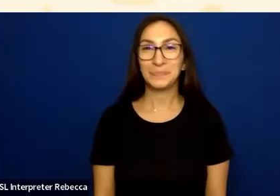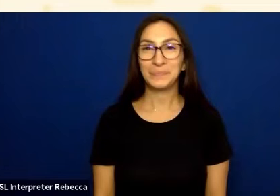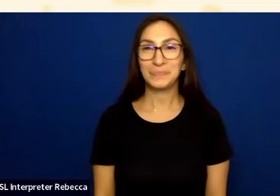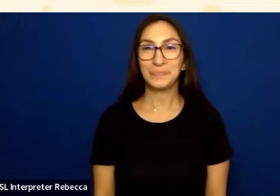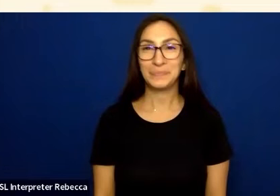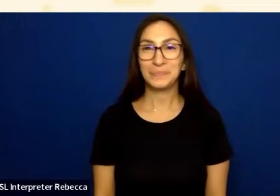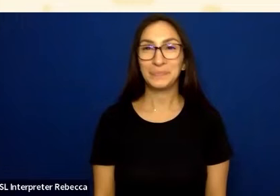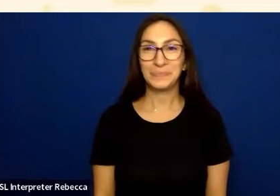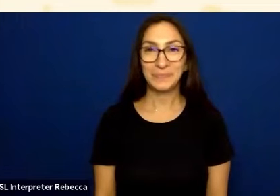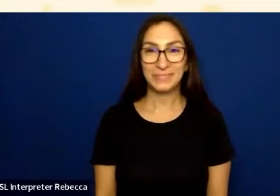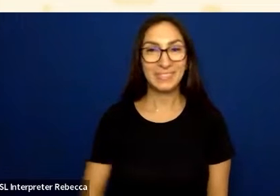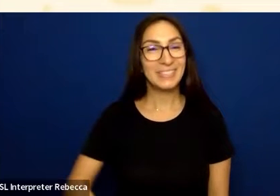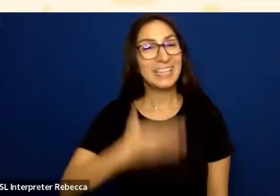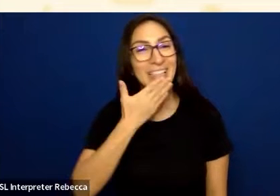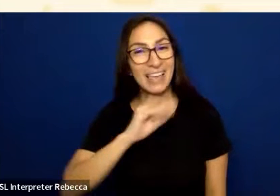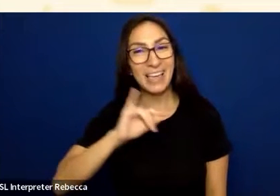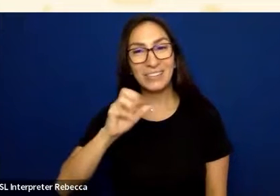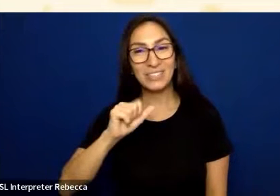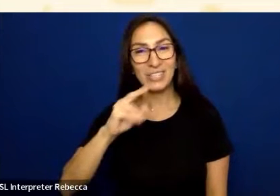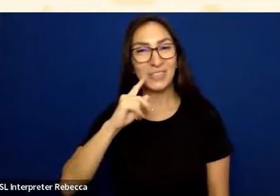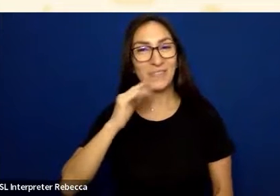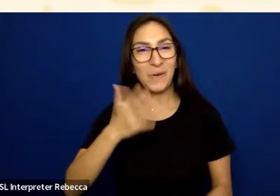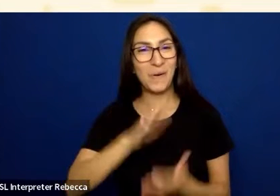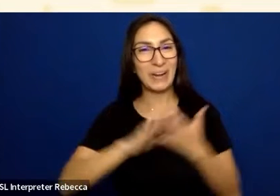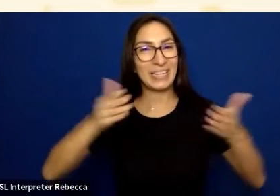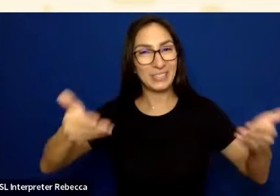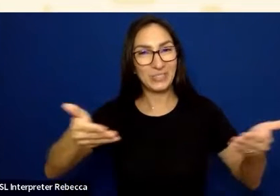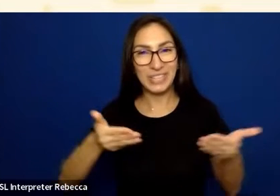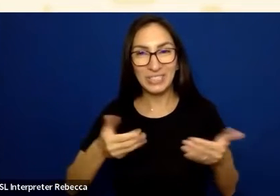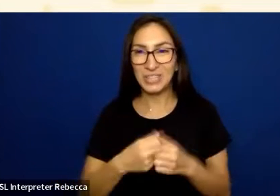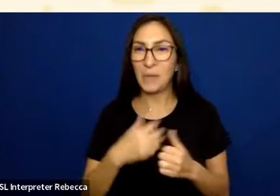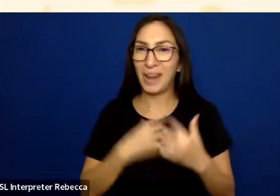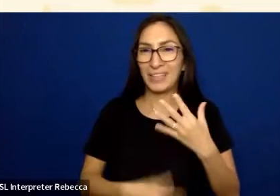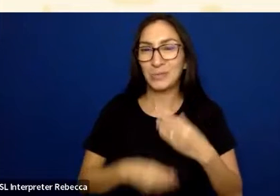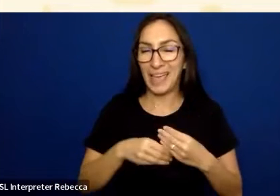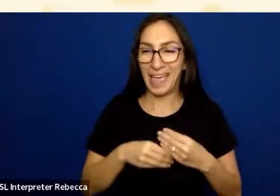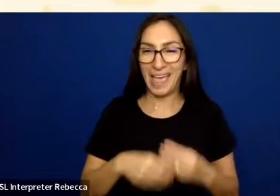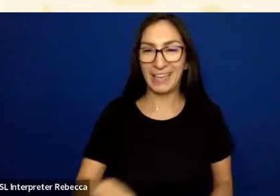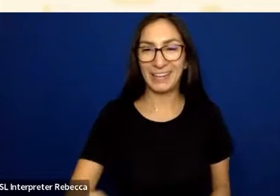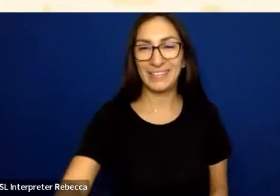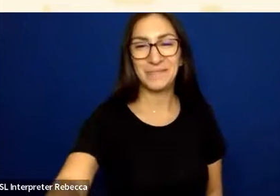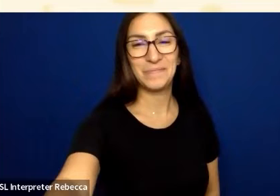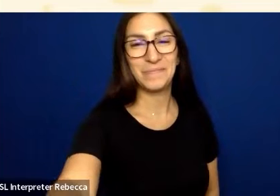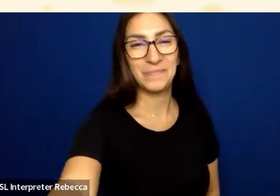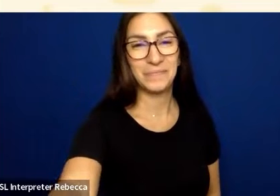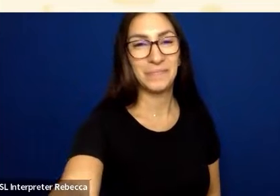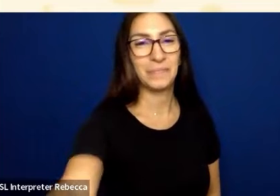Thank you, Jason, first of all, for the introduction. I just would like to add to that. I am a native screen reader user,